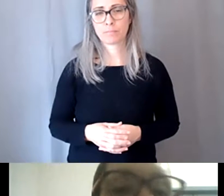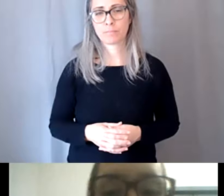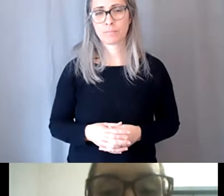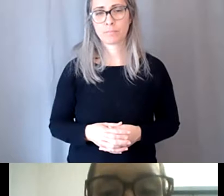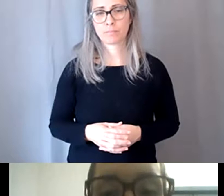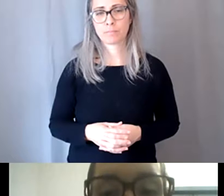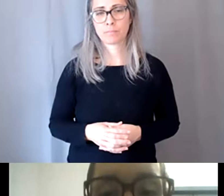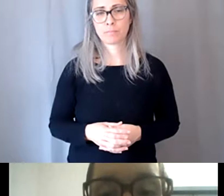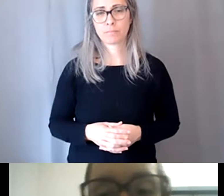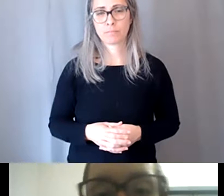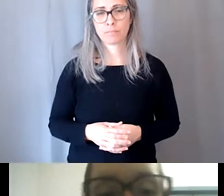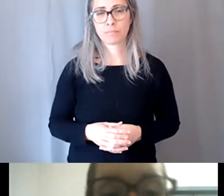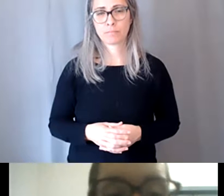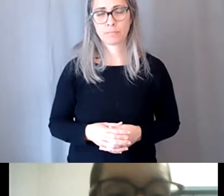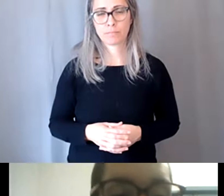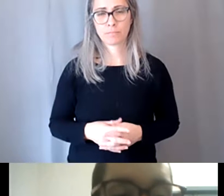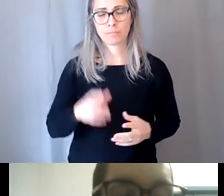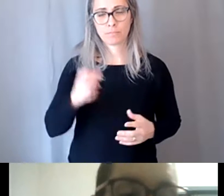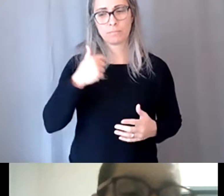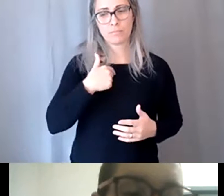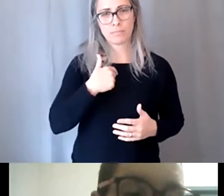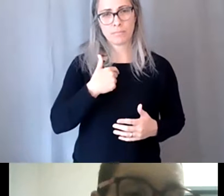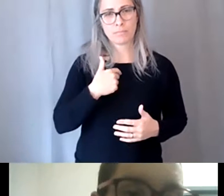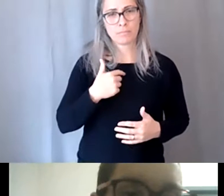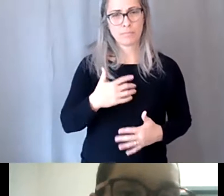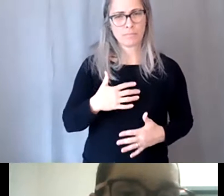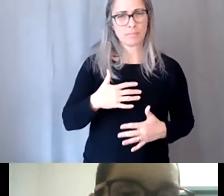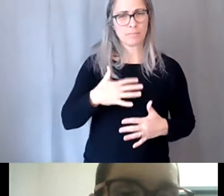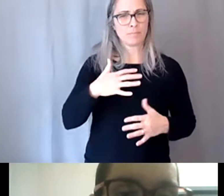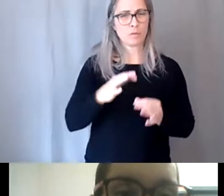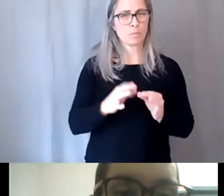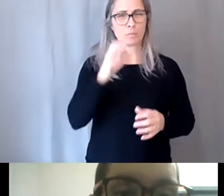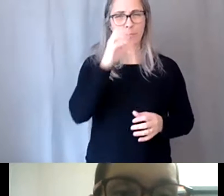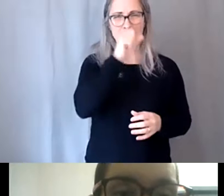very by about it